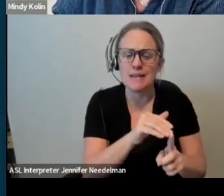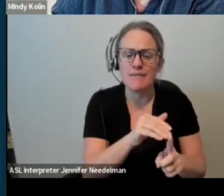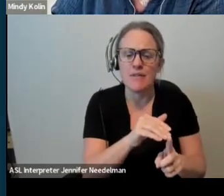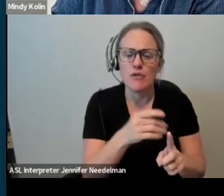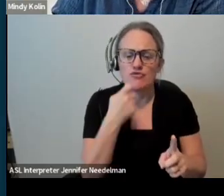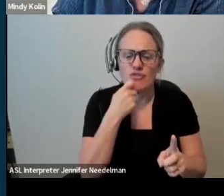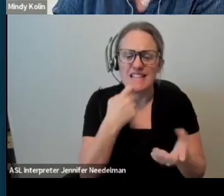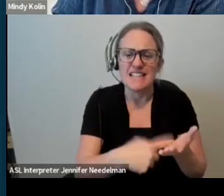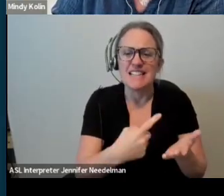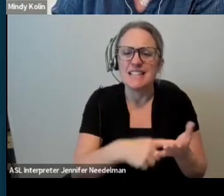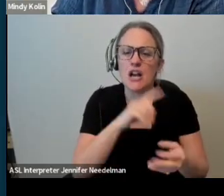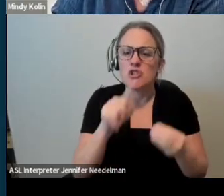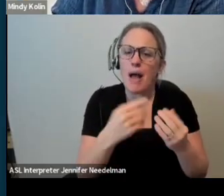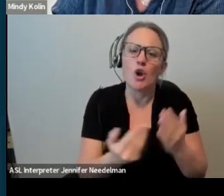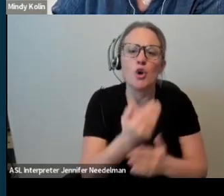around the new autistic Barbie.